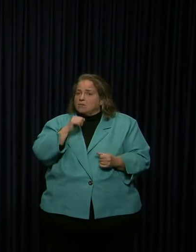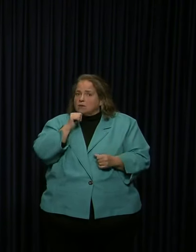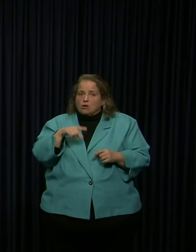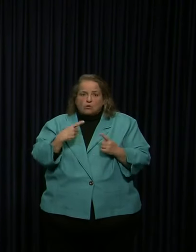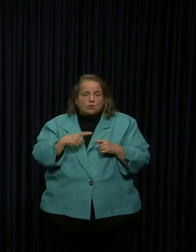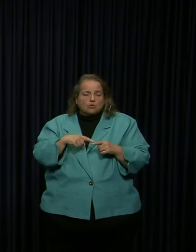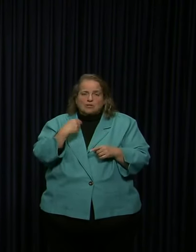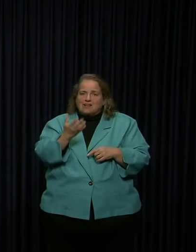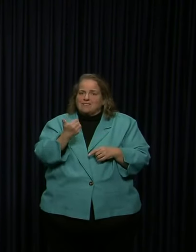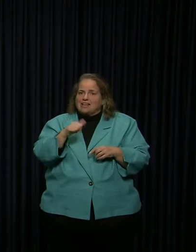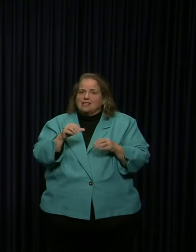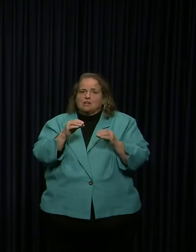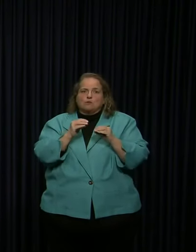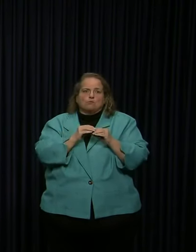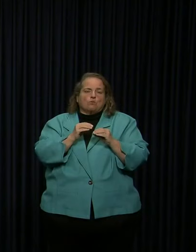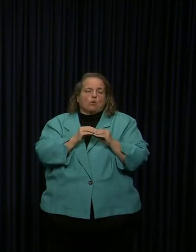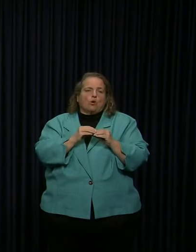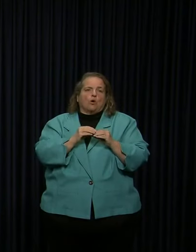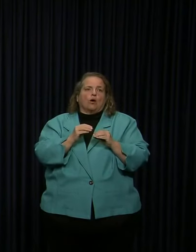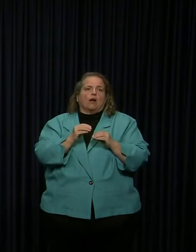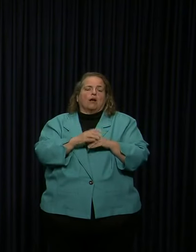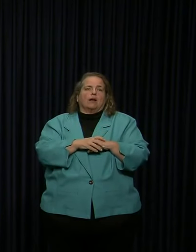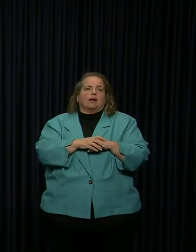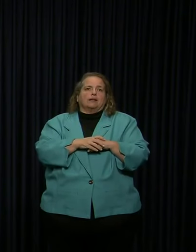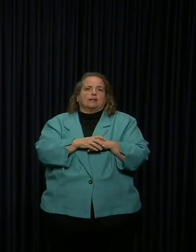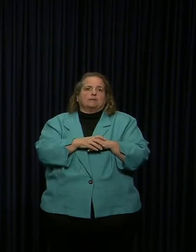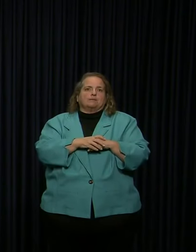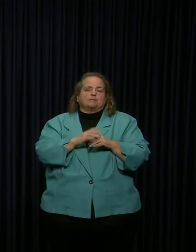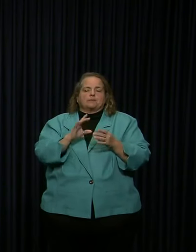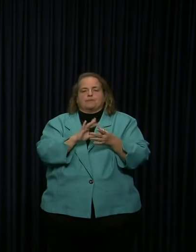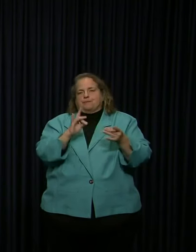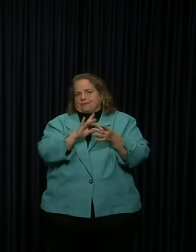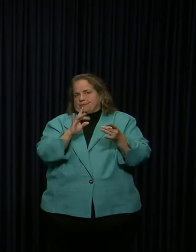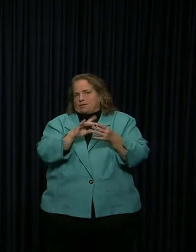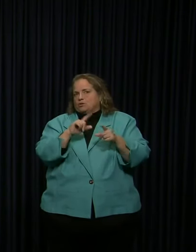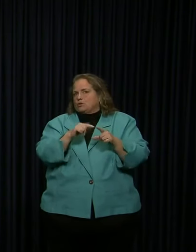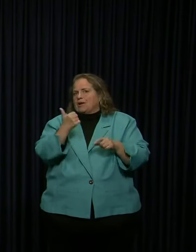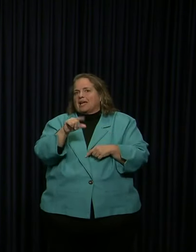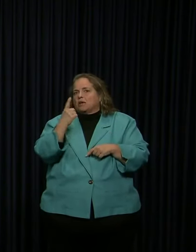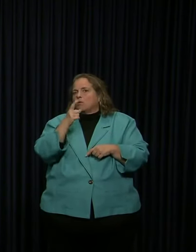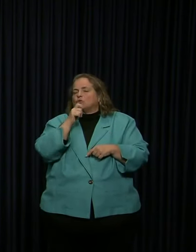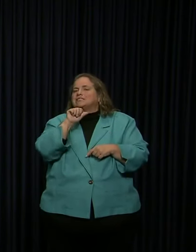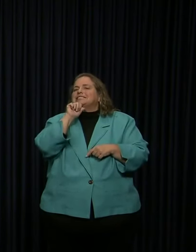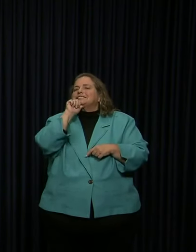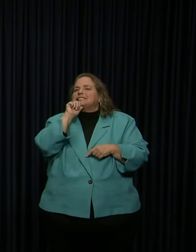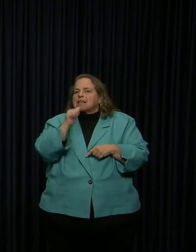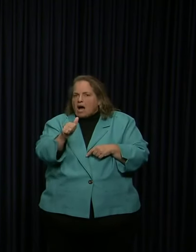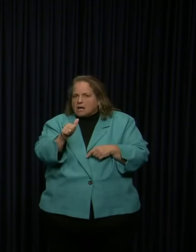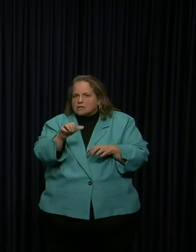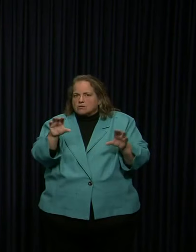STATE OR DID THE STATE REACH OUT TO KROGER? THEY REACHED OUT TO US. THIS WAS A PROGRAM THEY WANTED TO DO. WE WORKED ON IT FOR A LONG